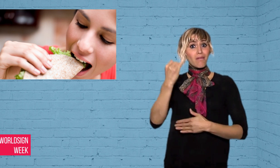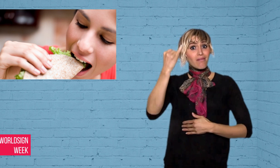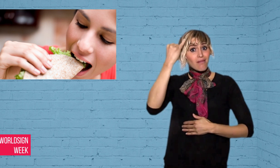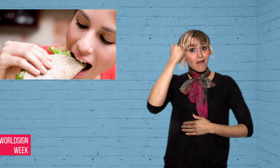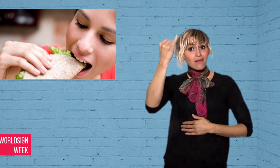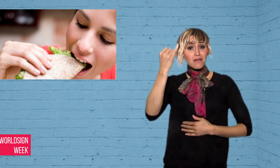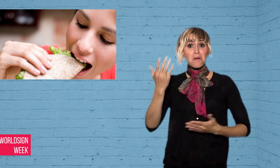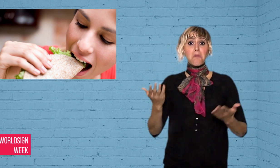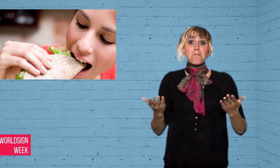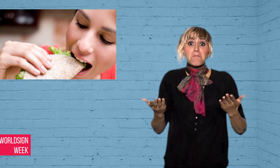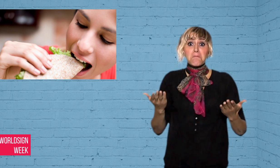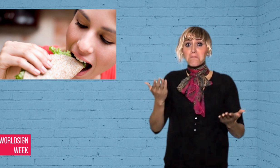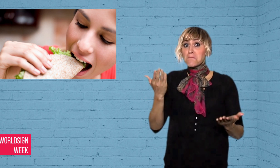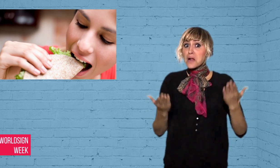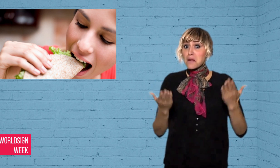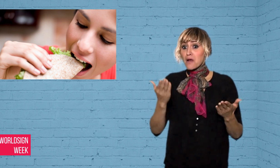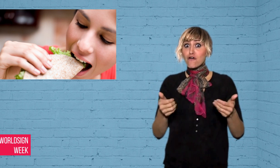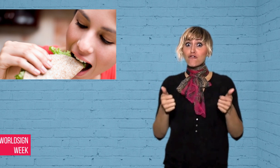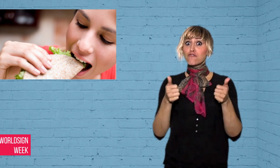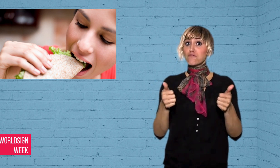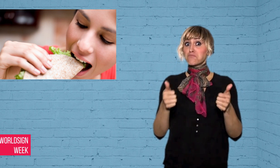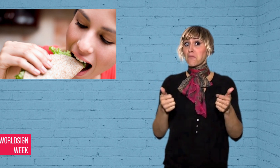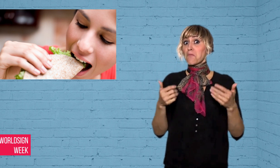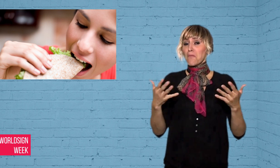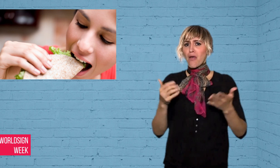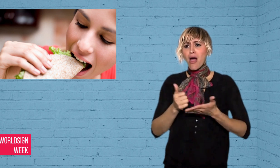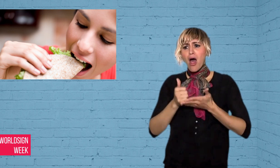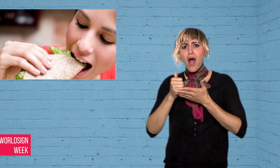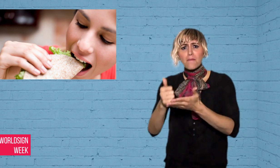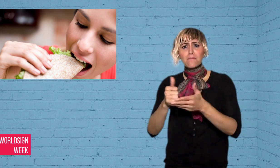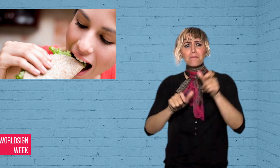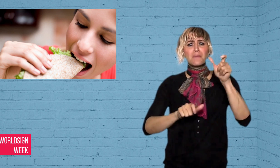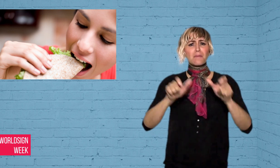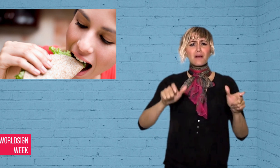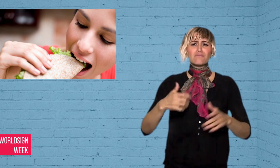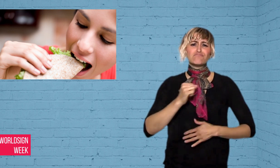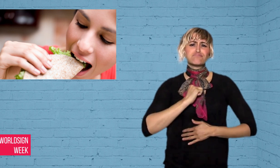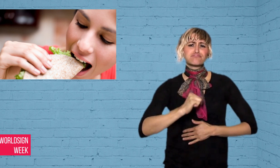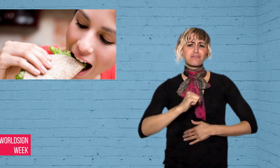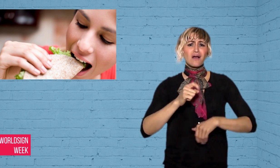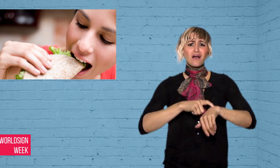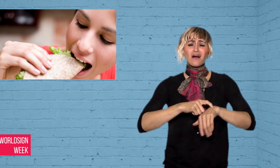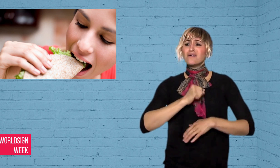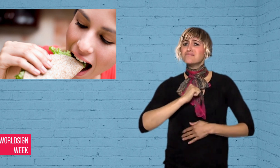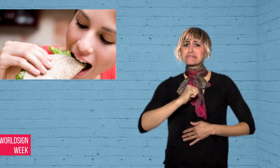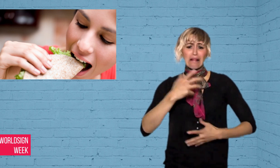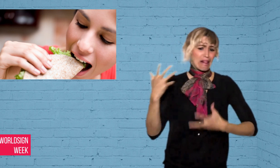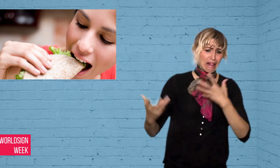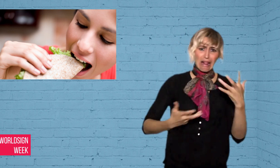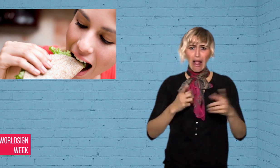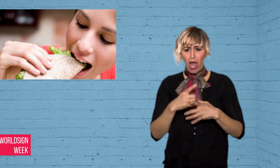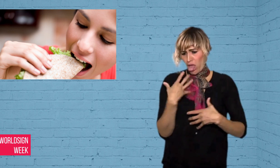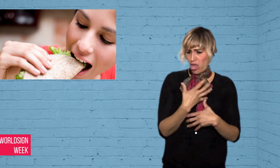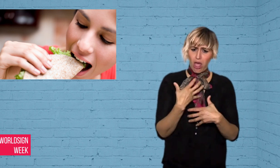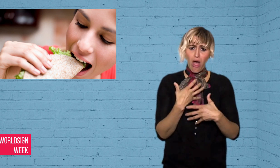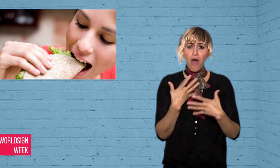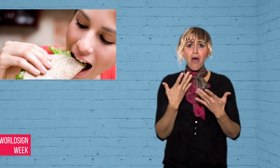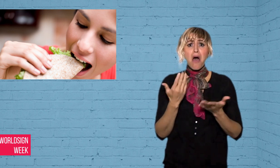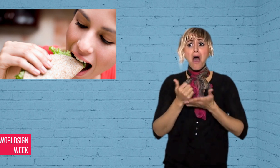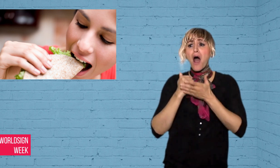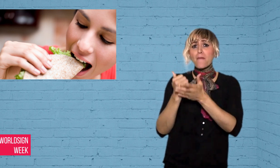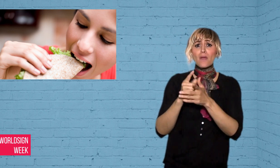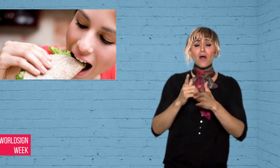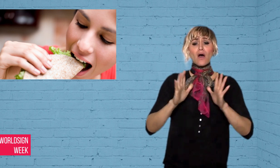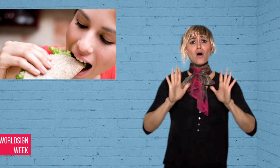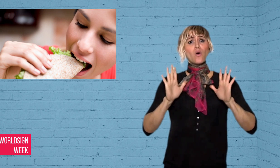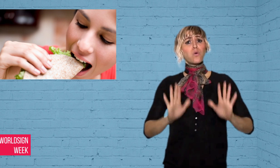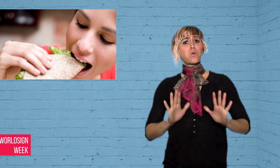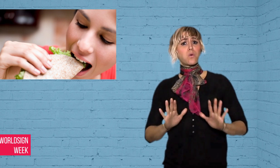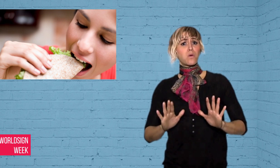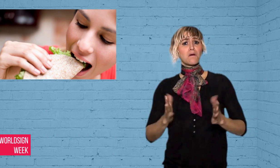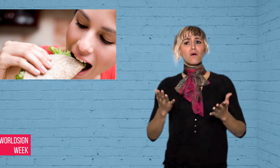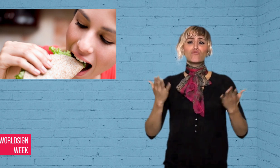This new idea could make busy people’s work